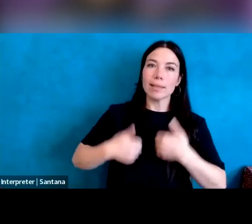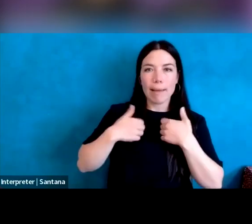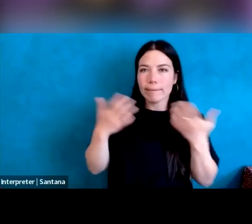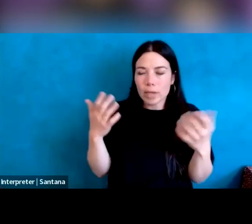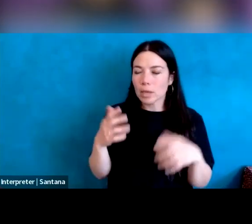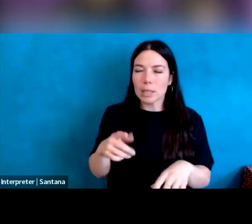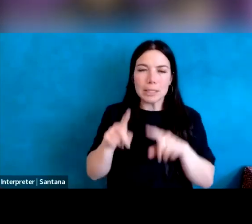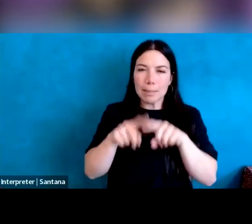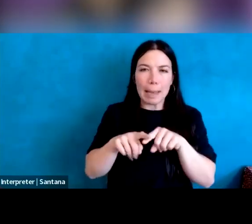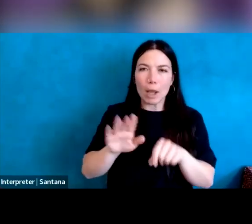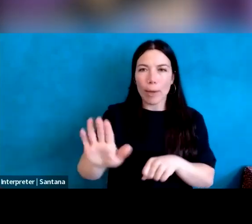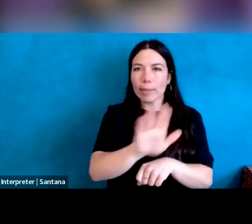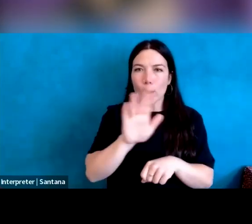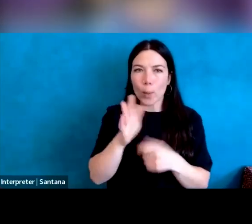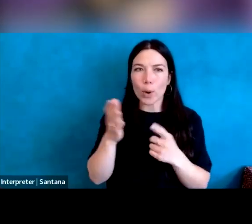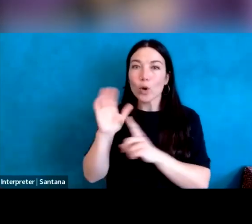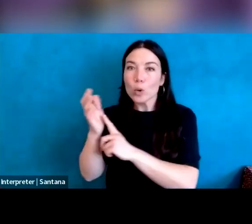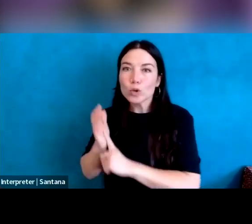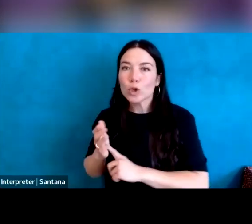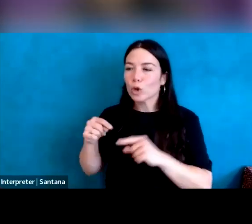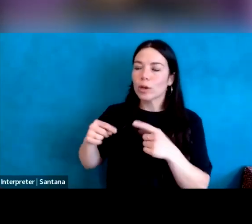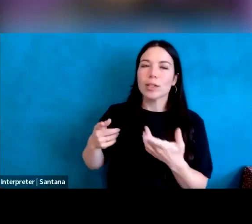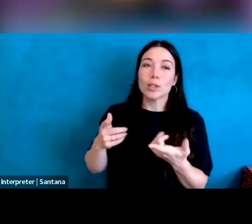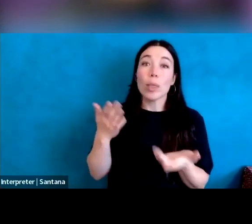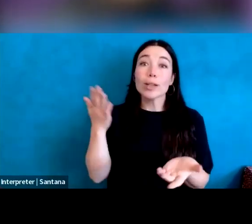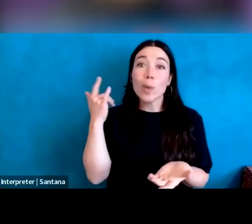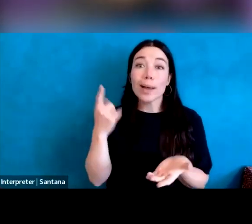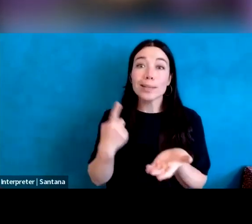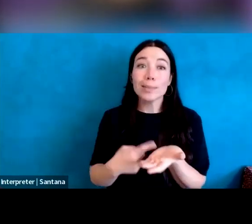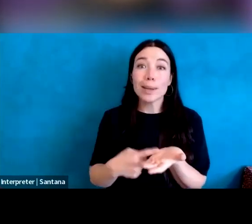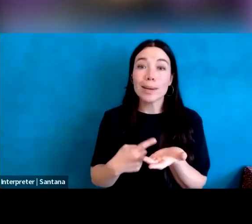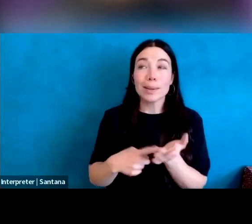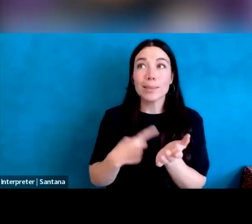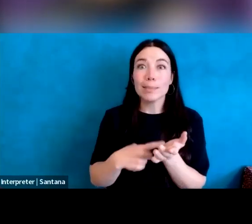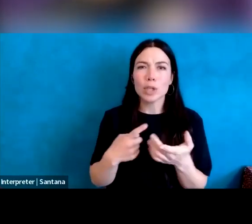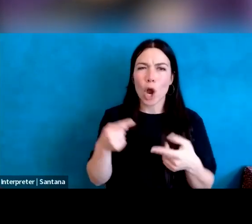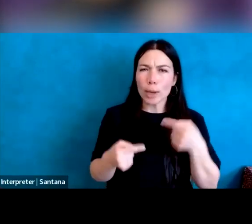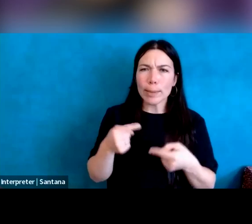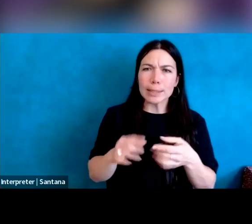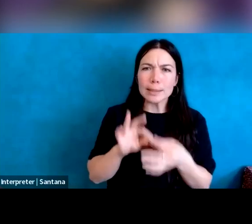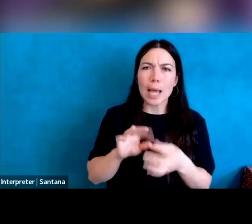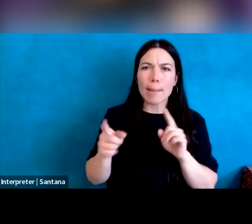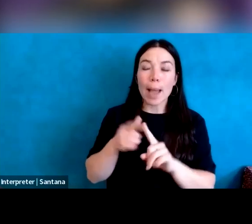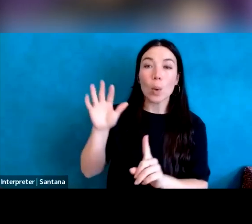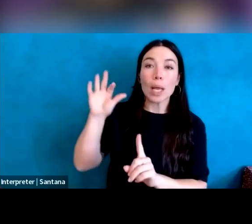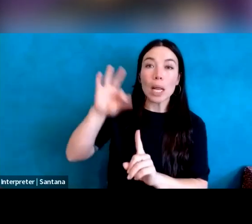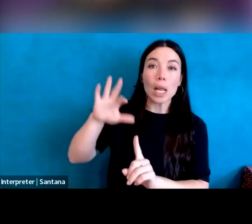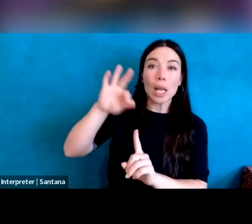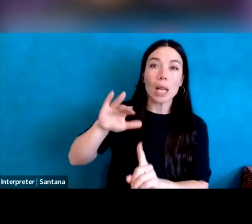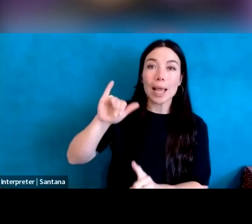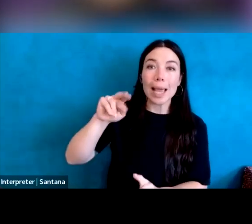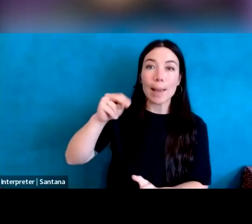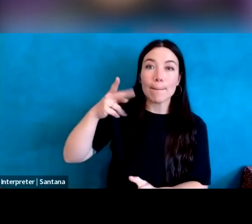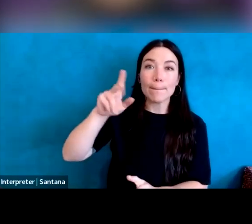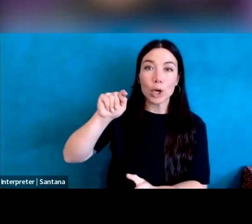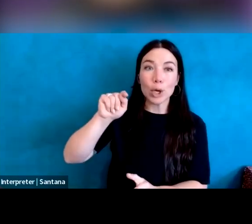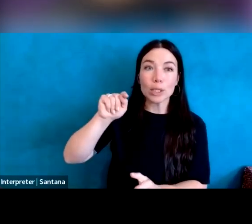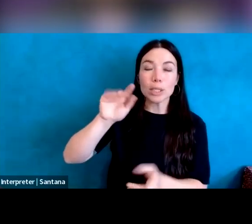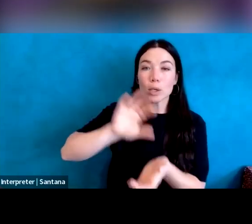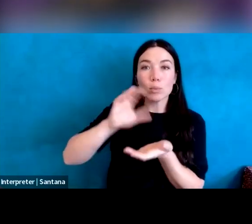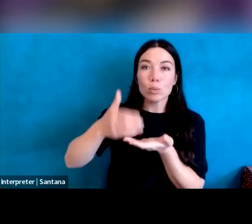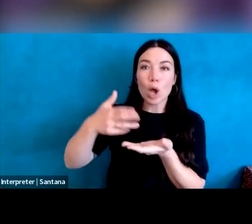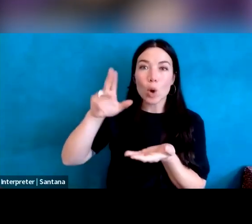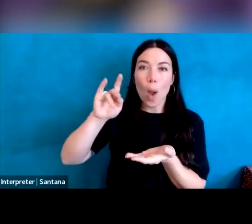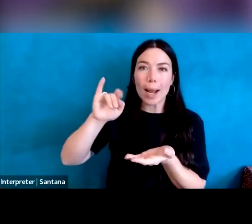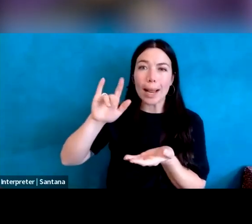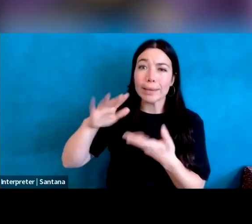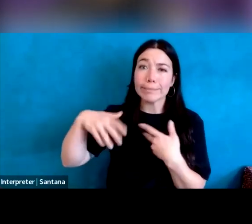So that's why, for instance, arguments about input quantity don't always... are not always that strong in like for instance,